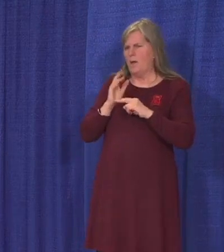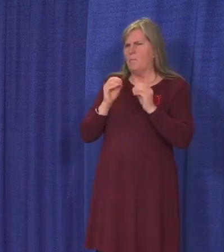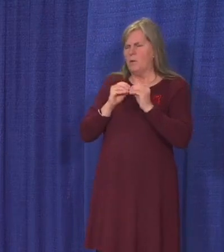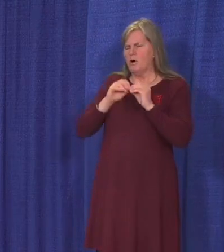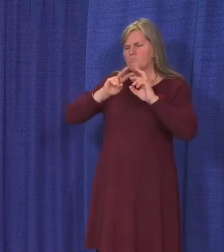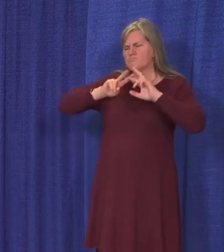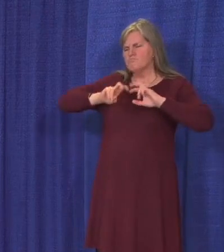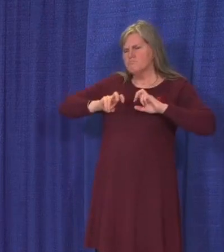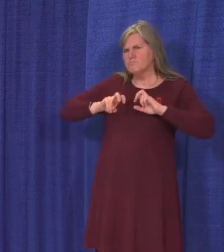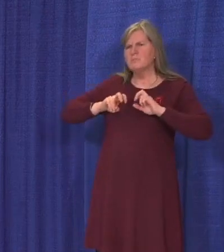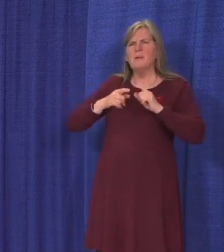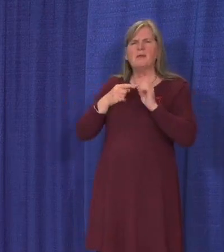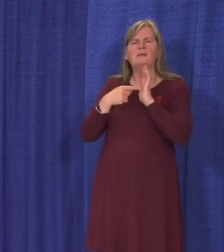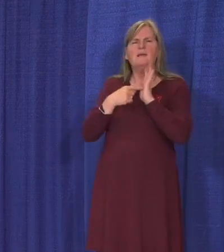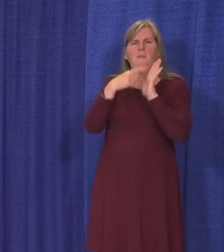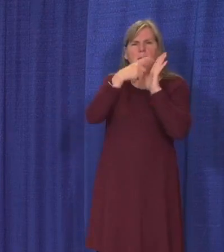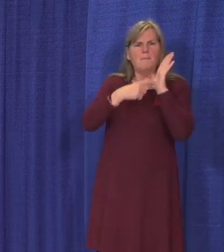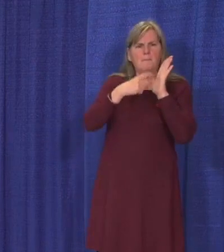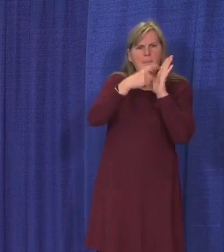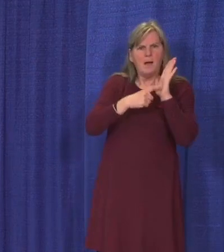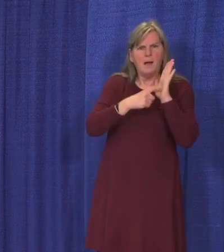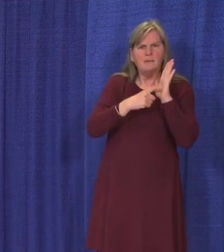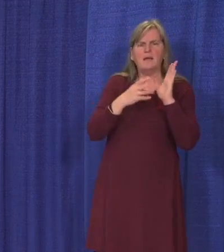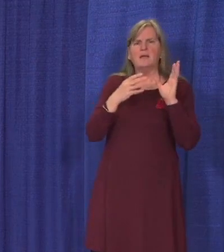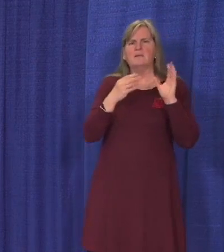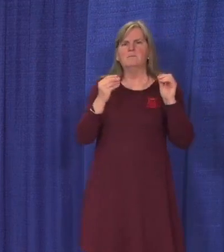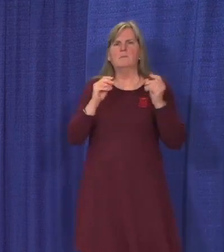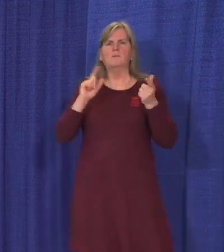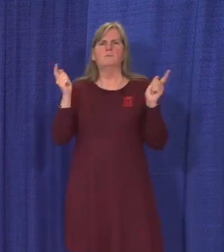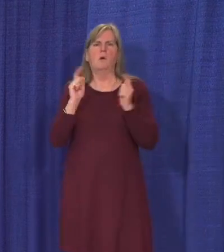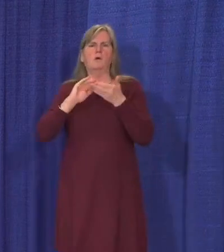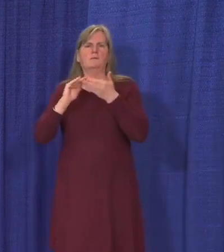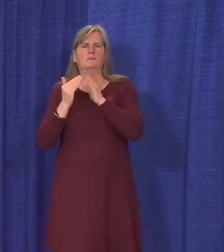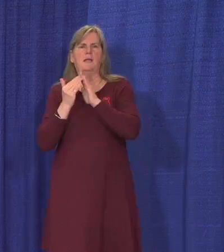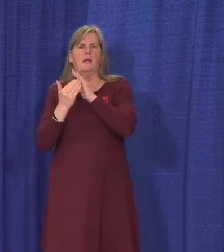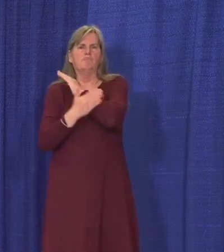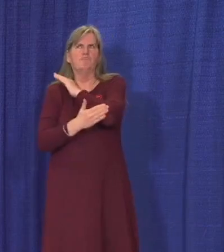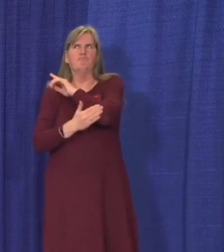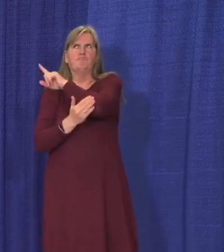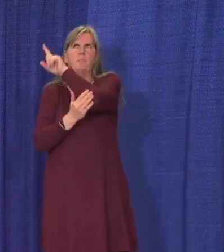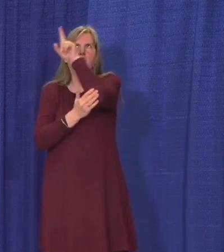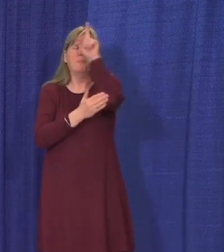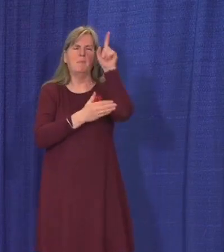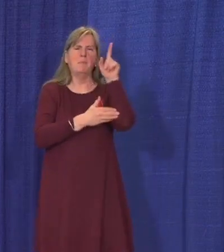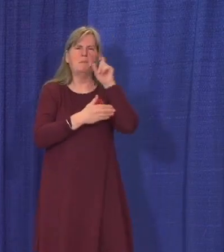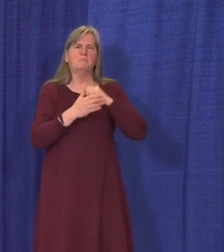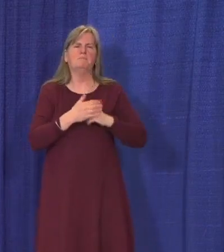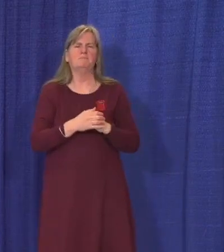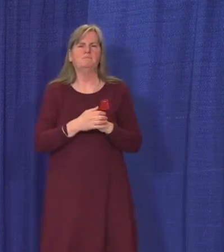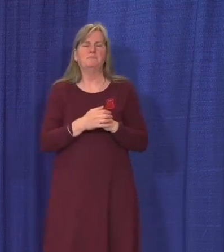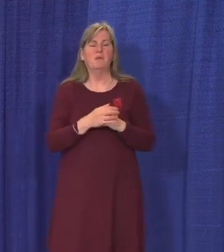benefit from implementation of rapid testing. Doctor Hanley and his dedicated